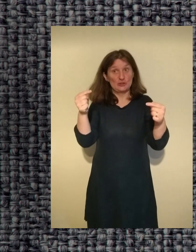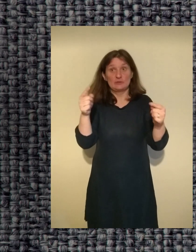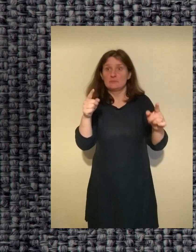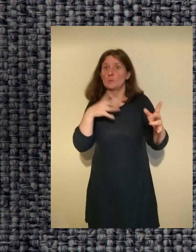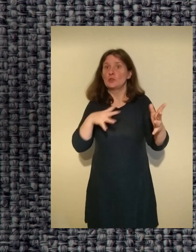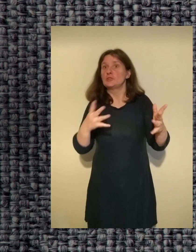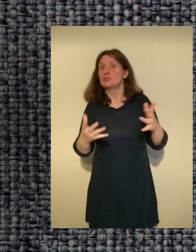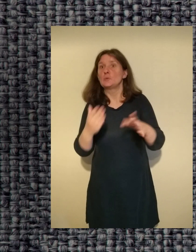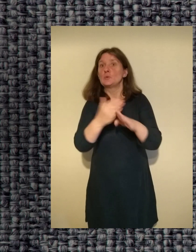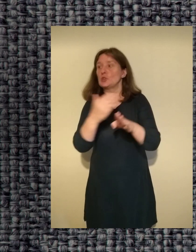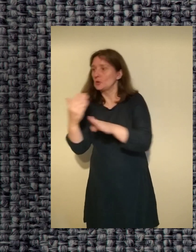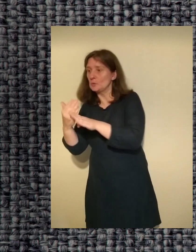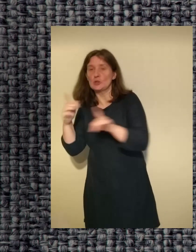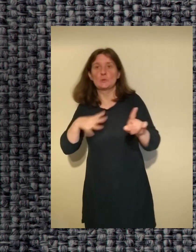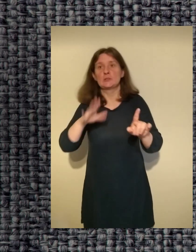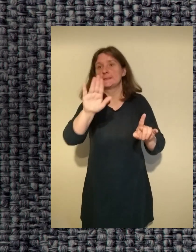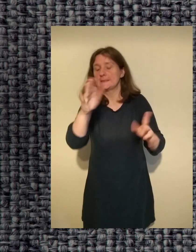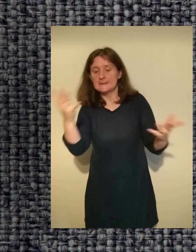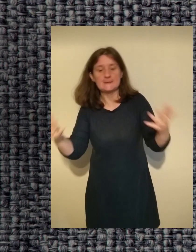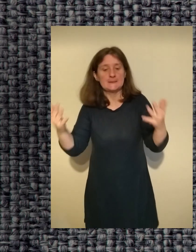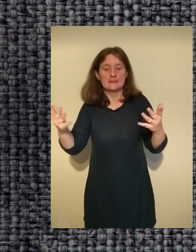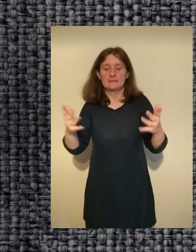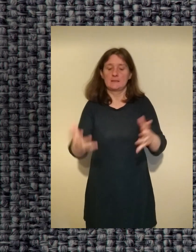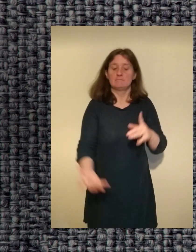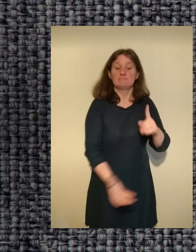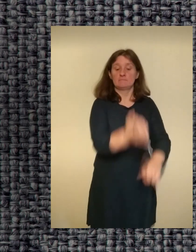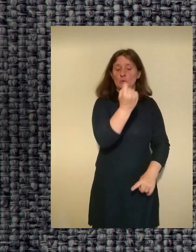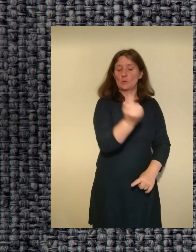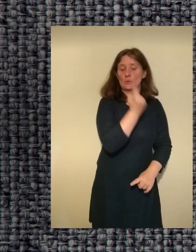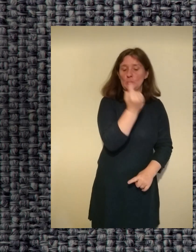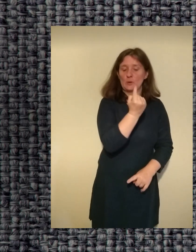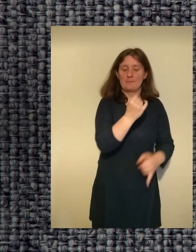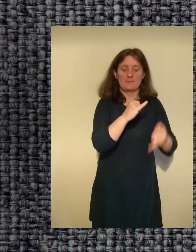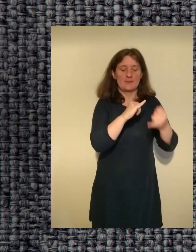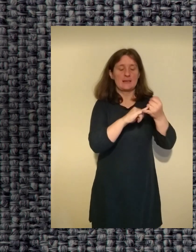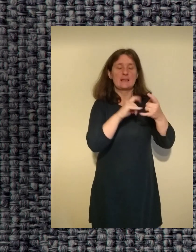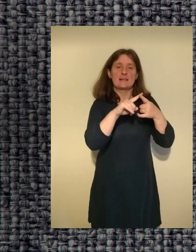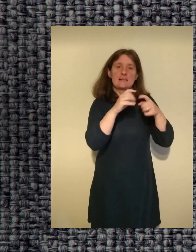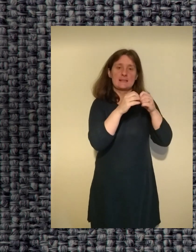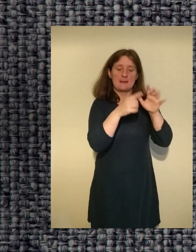Michaelangelo was backing the artist who won the commission , his protégé Sebastiano